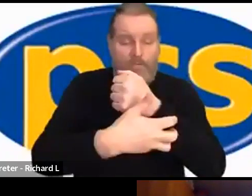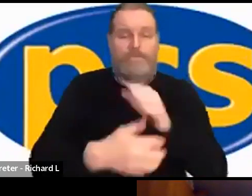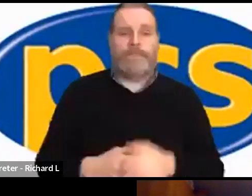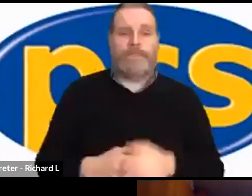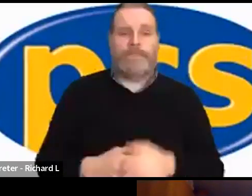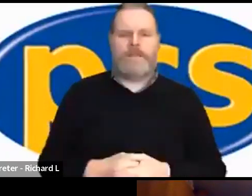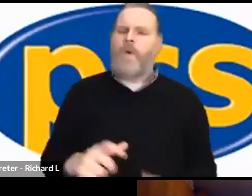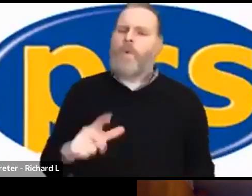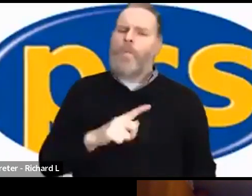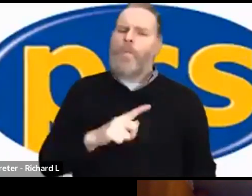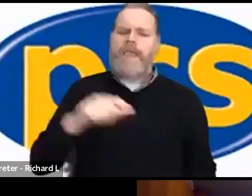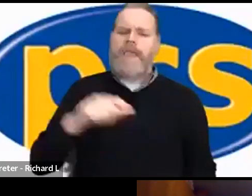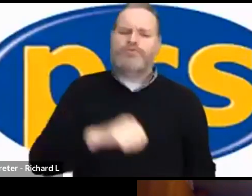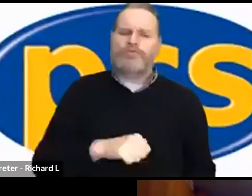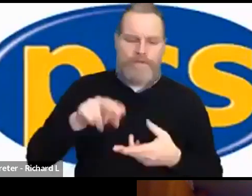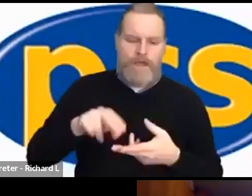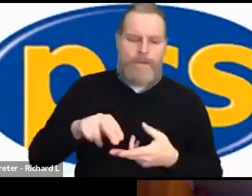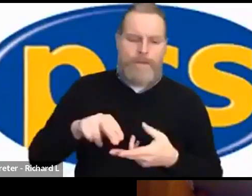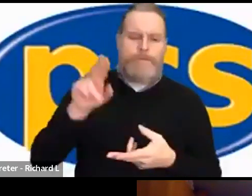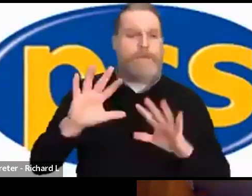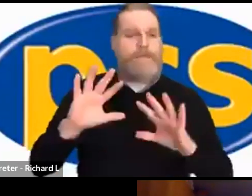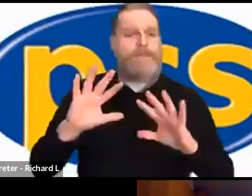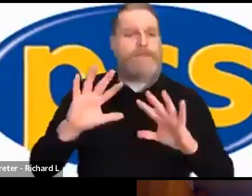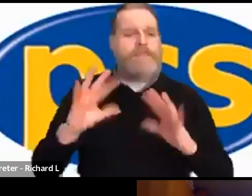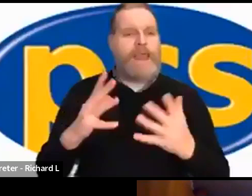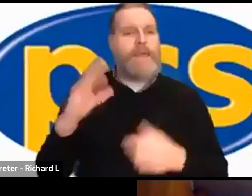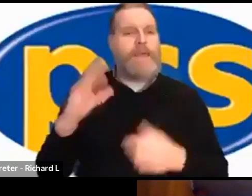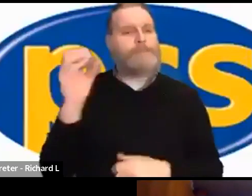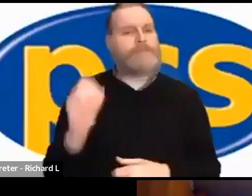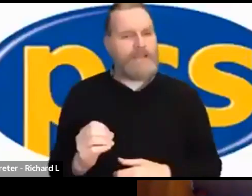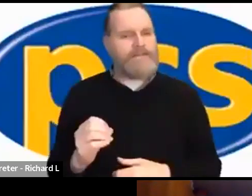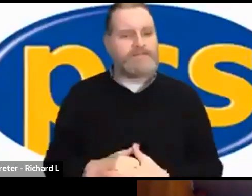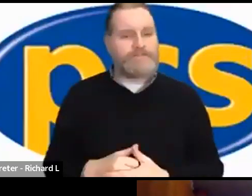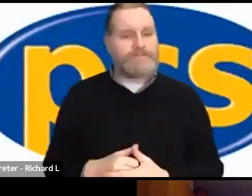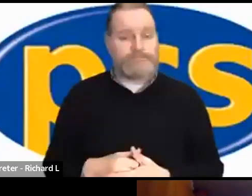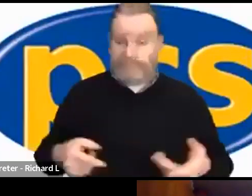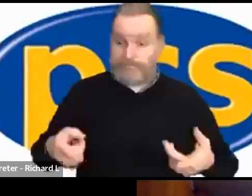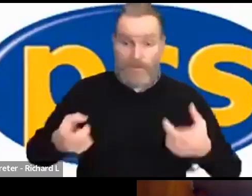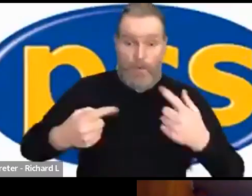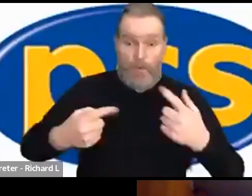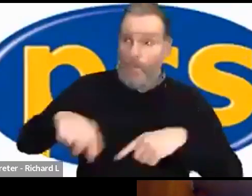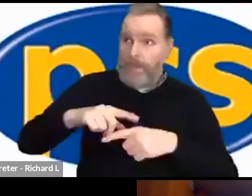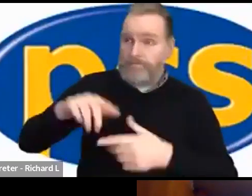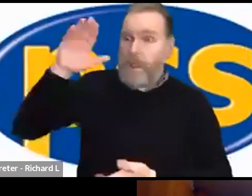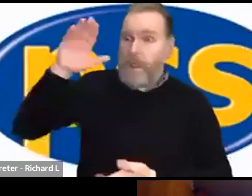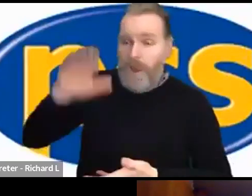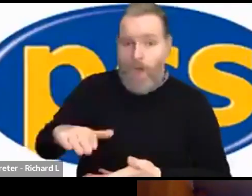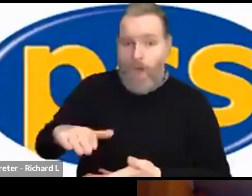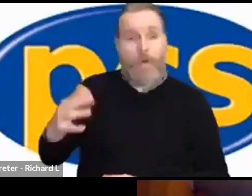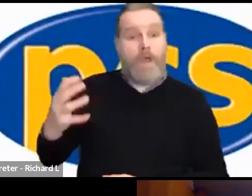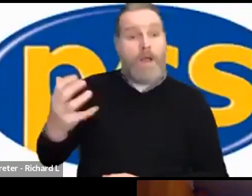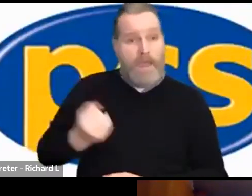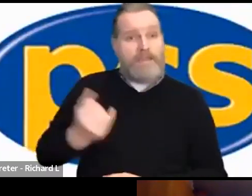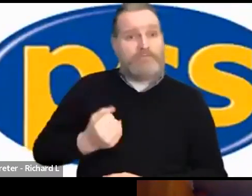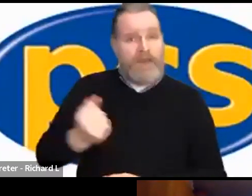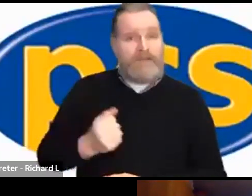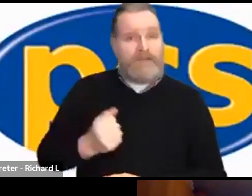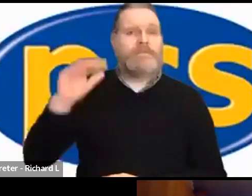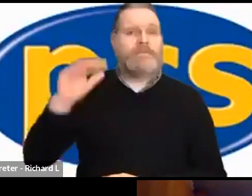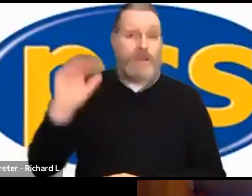we should also , in , in saying why we deserve a , in saying why we deserve a 10% pay rise, remind ourselves we've been we've been given the lowest pay rise anywhere in the public